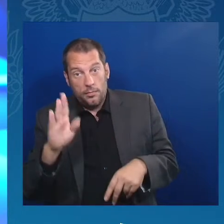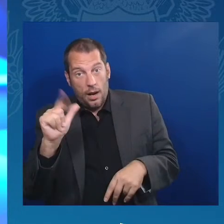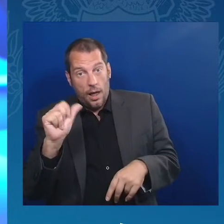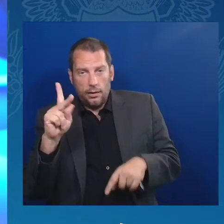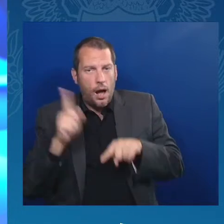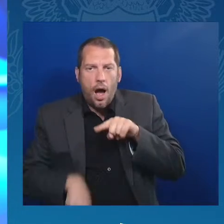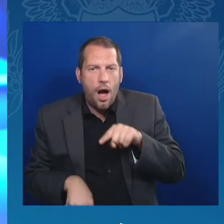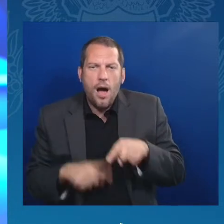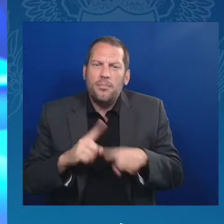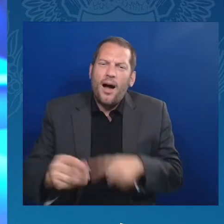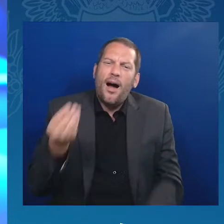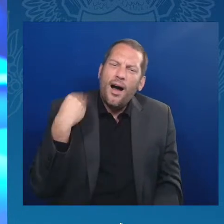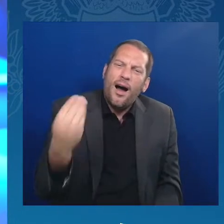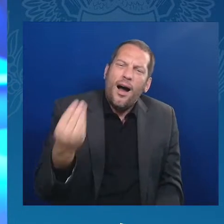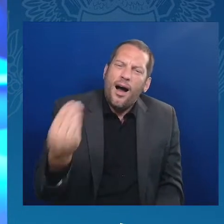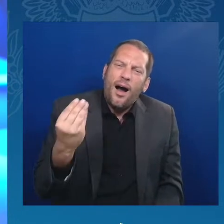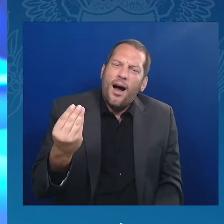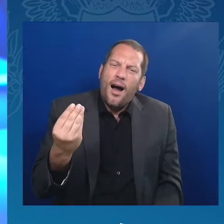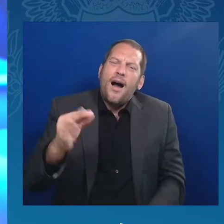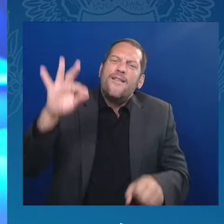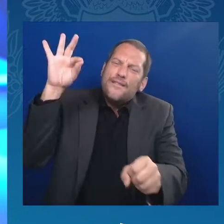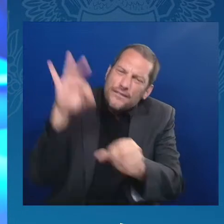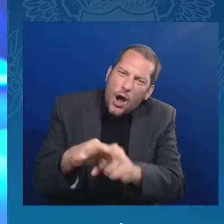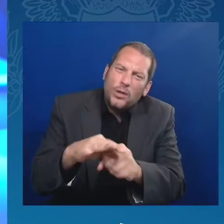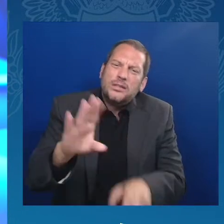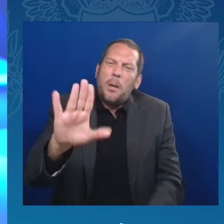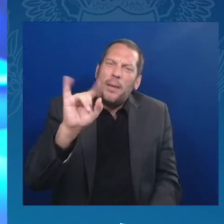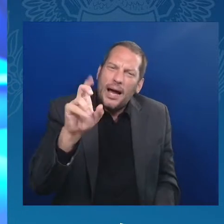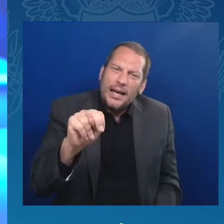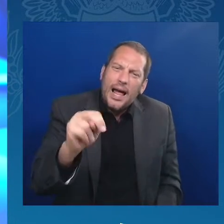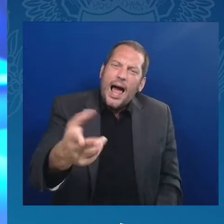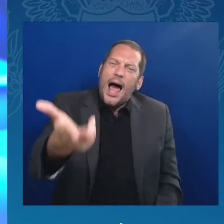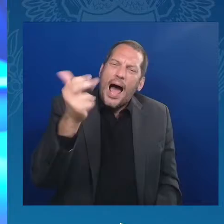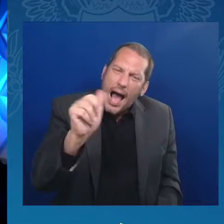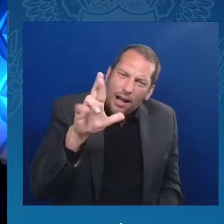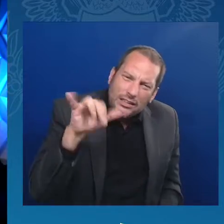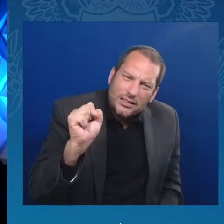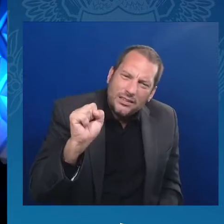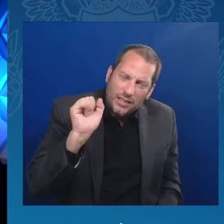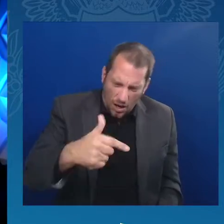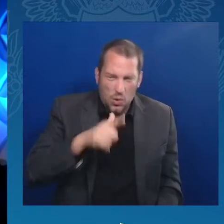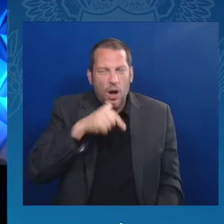Ladies and gentlemen, Madam Vice President Kamala Harris. Yeah.